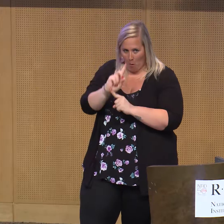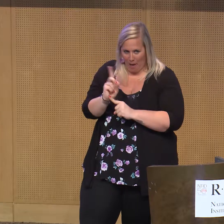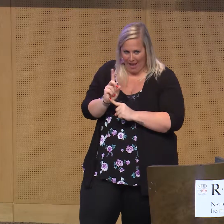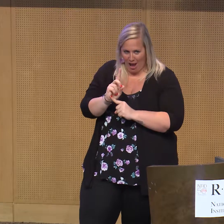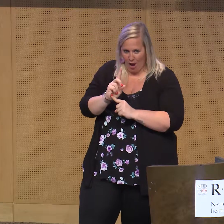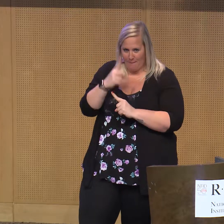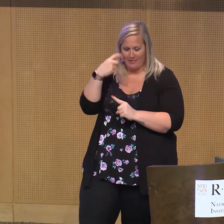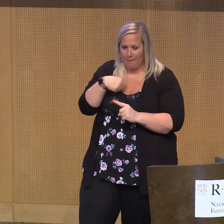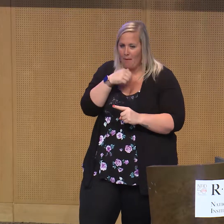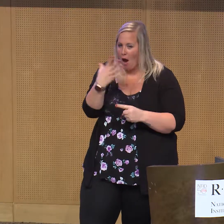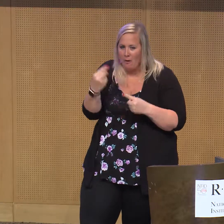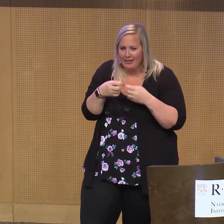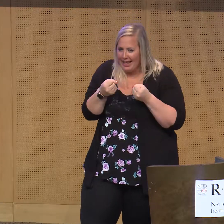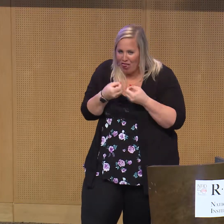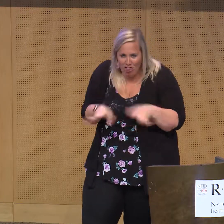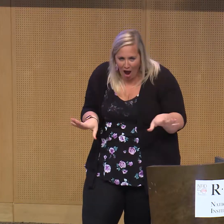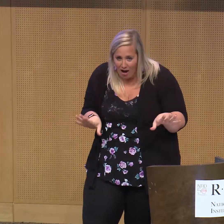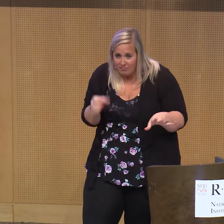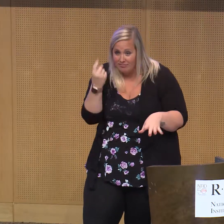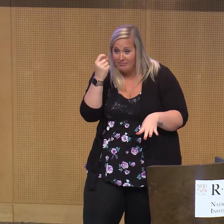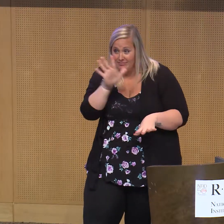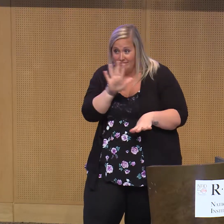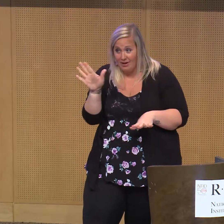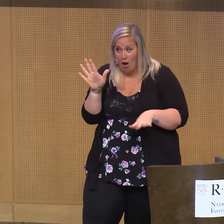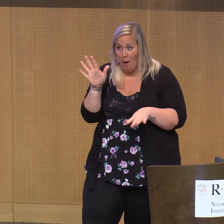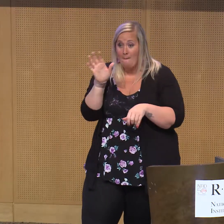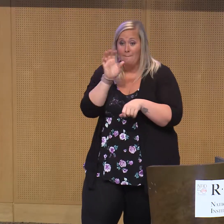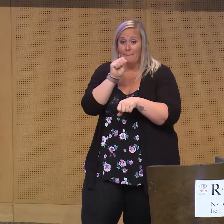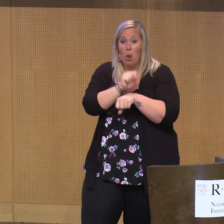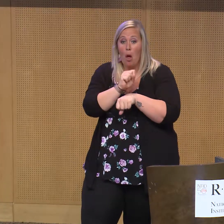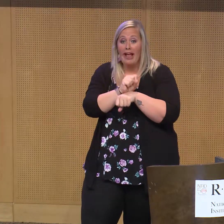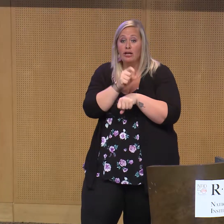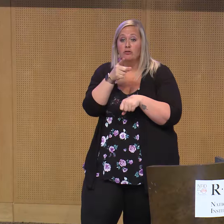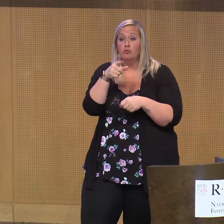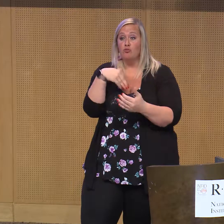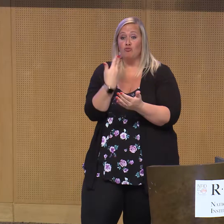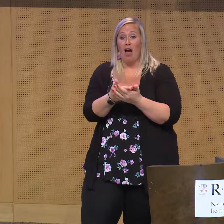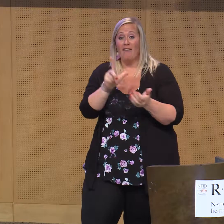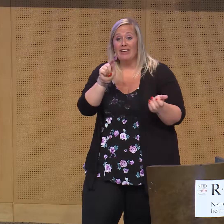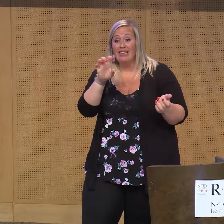I made sure I knew where it was and how to find it. I didn't want to get lost the day of, right,